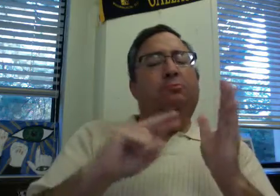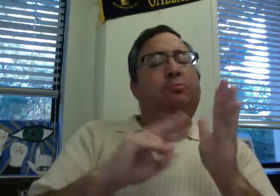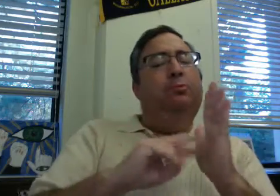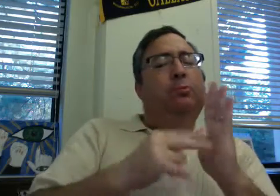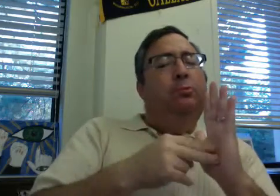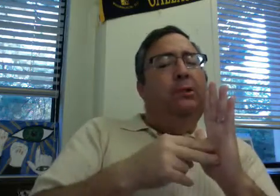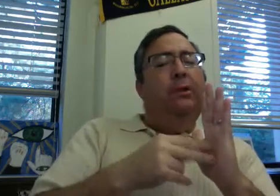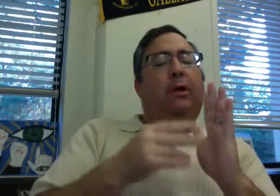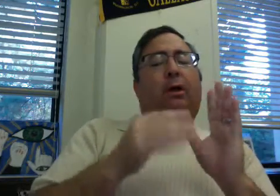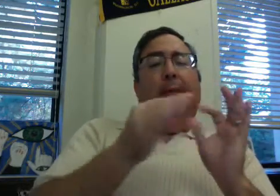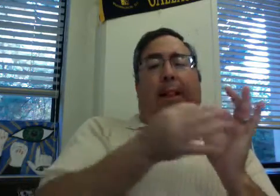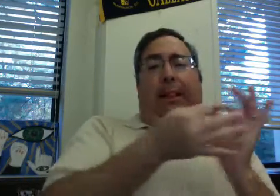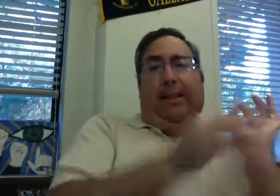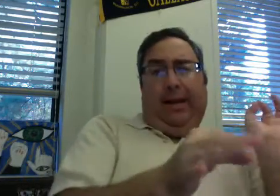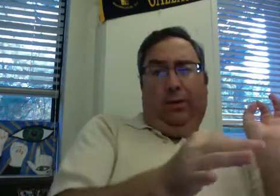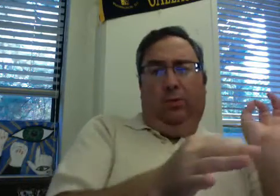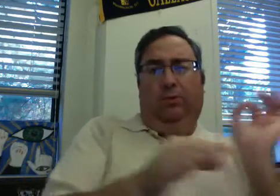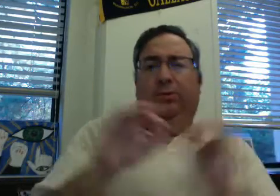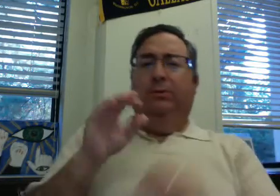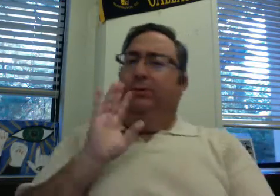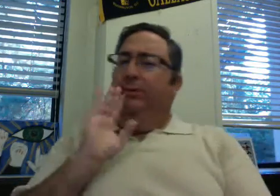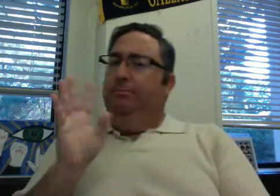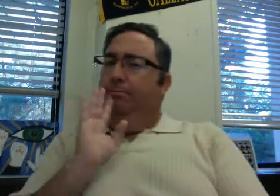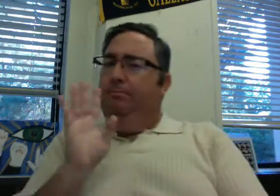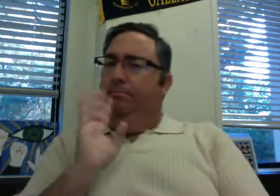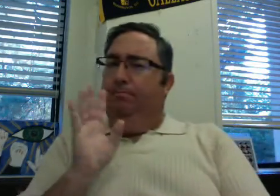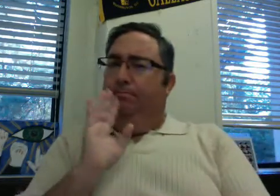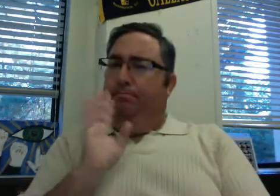A friend asked me to explain the difference between language and speech.